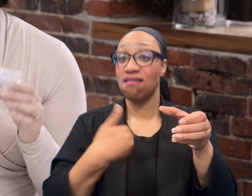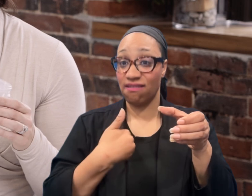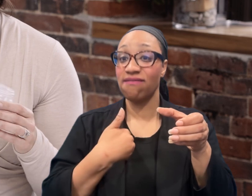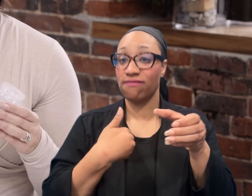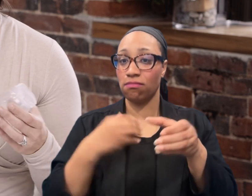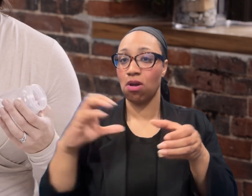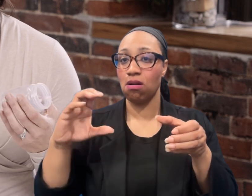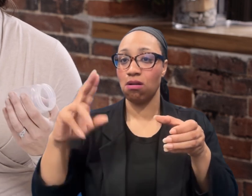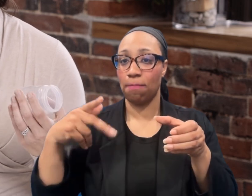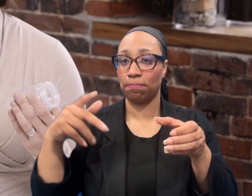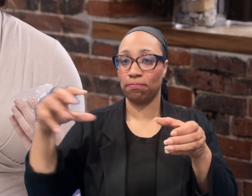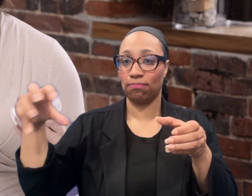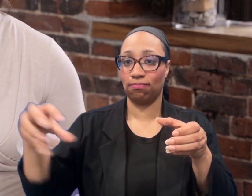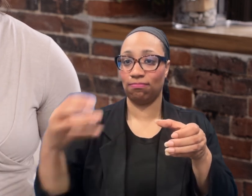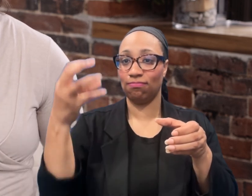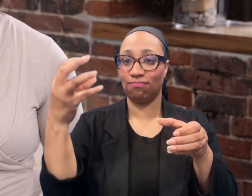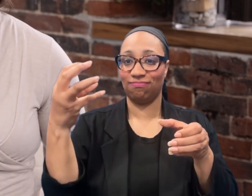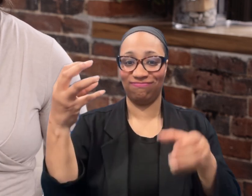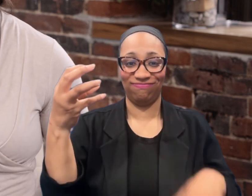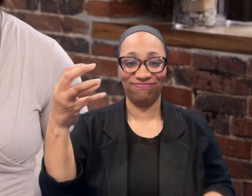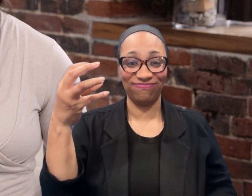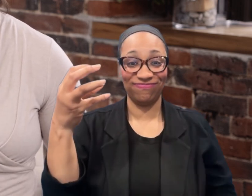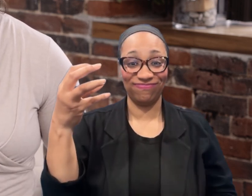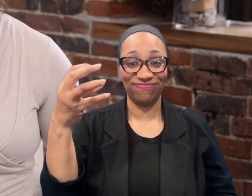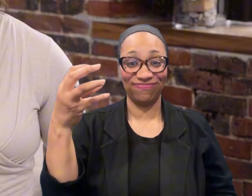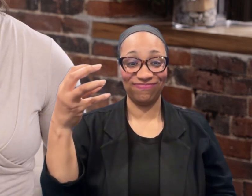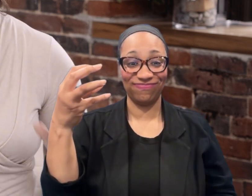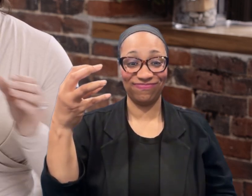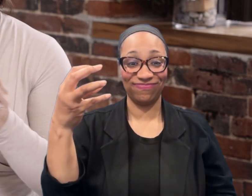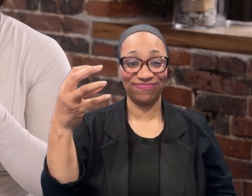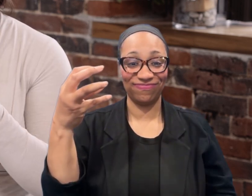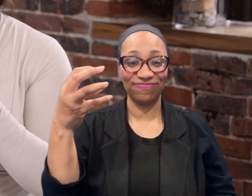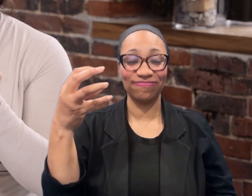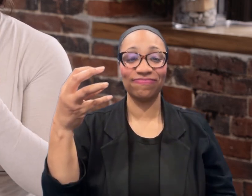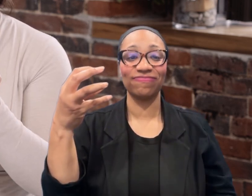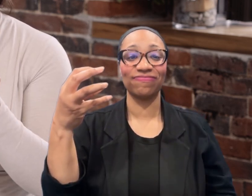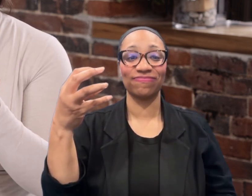When we move to the rest of the flange head, we're going to come to our connector here.